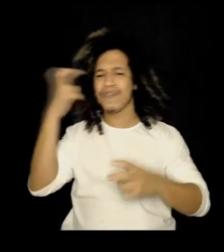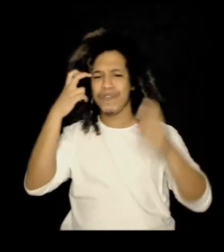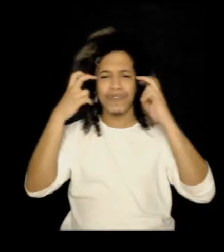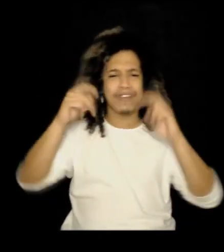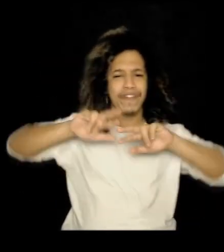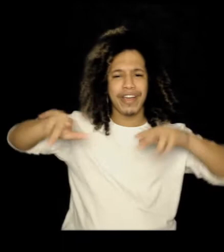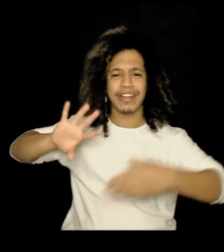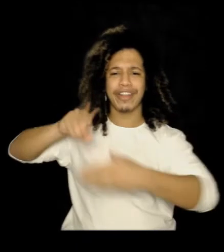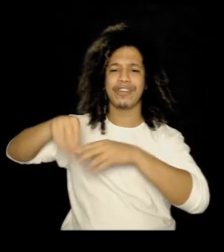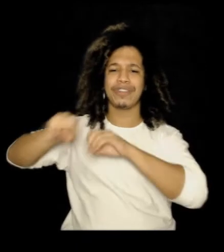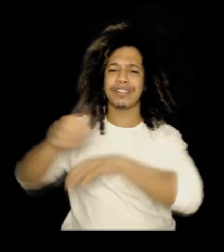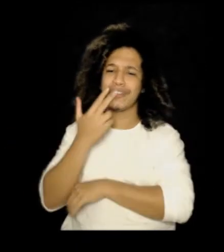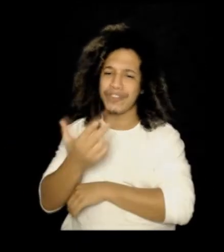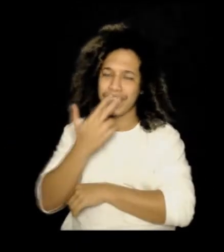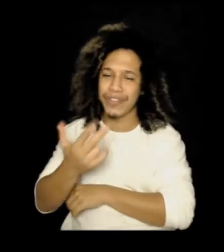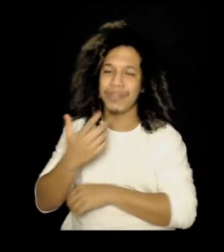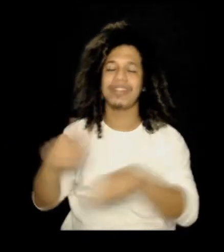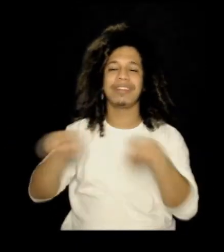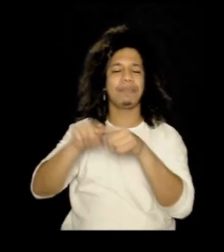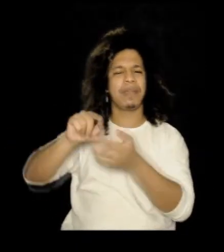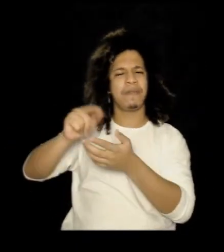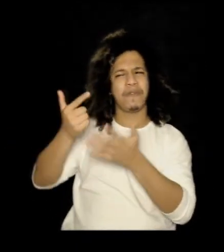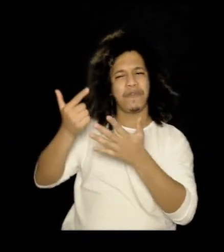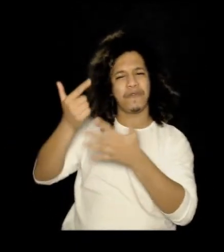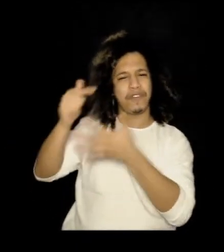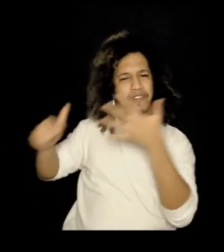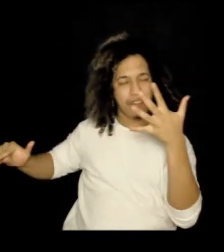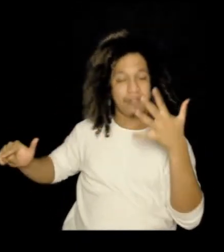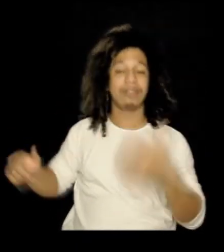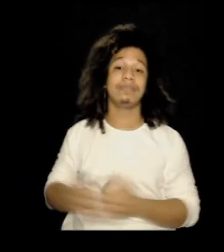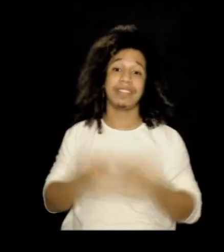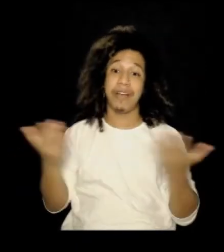in Context, Multicultural Classrooms in Language Learning and so much more.